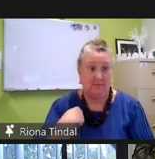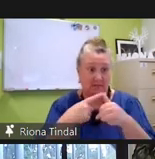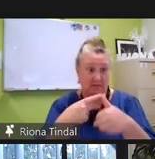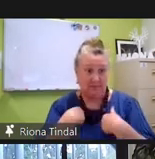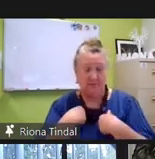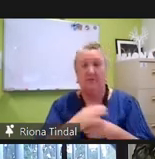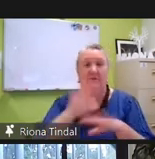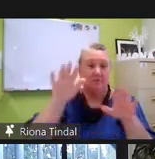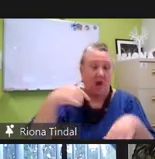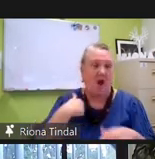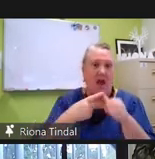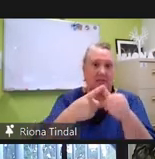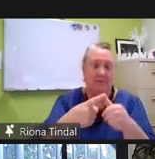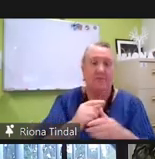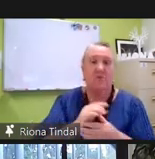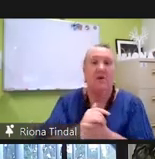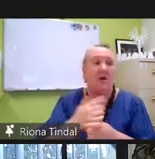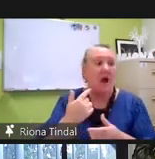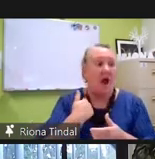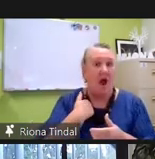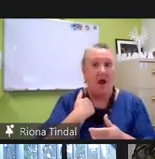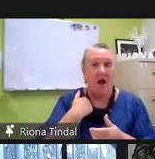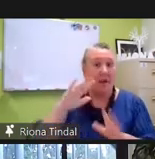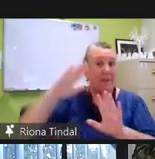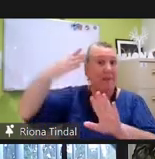You're happy to answer that, Riona? RIONA: Riona speaking. I'm happy to answer that.